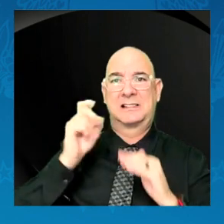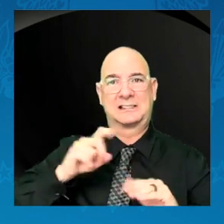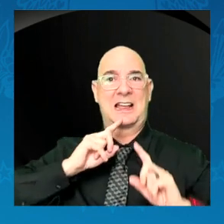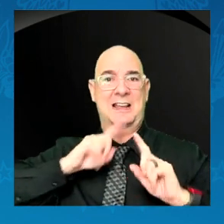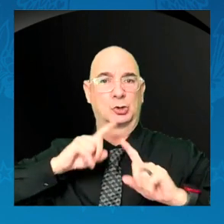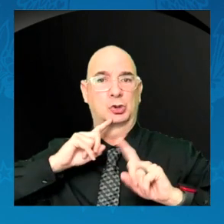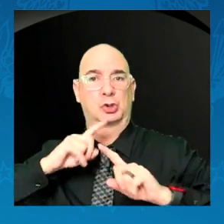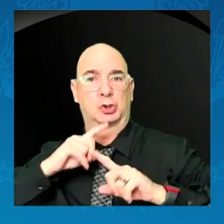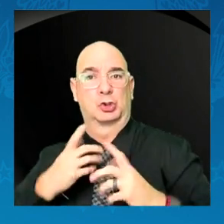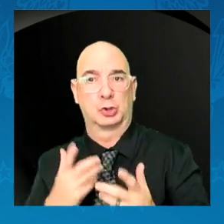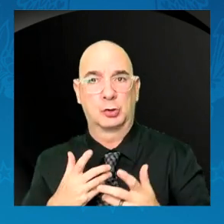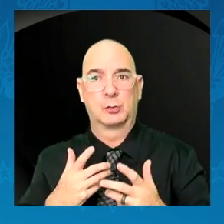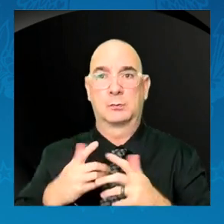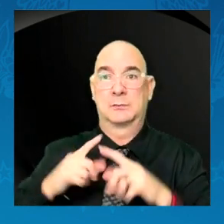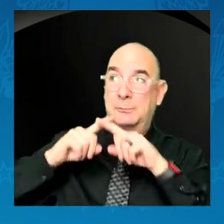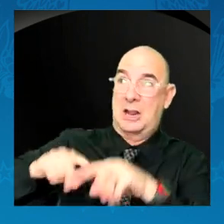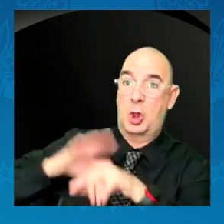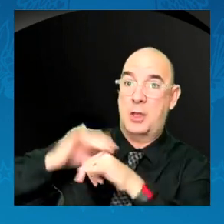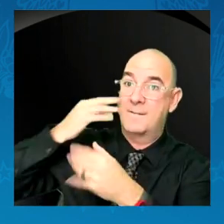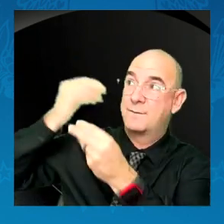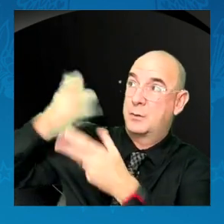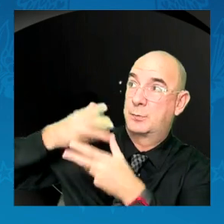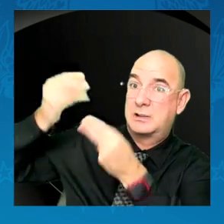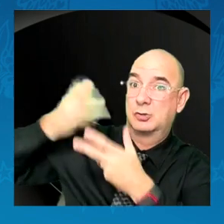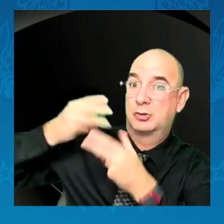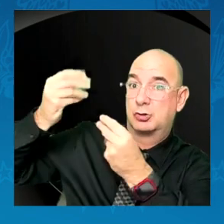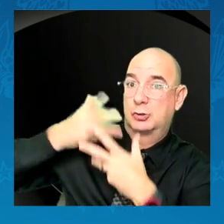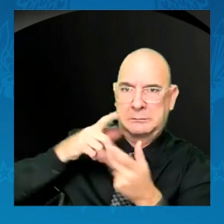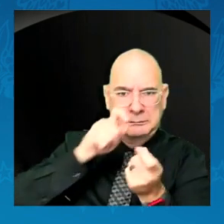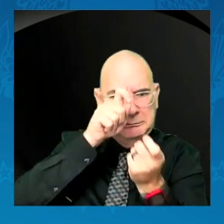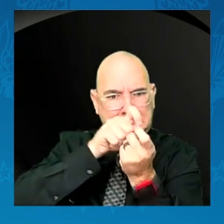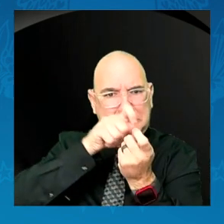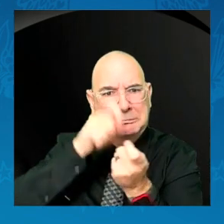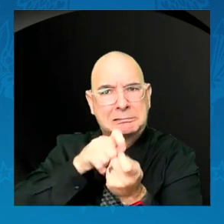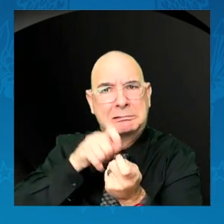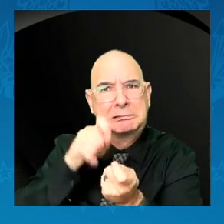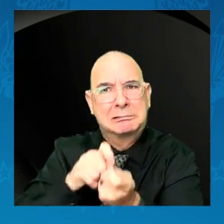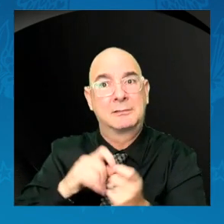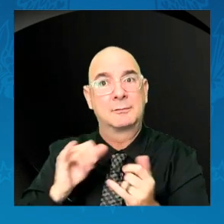which is exactly what we're all talking about today. And this information is going to give them